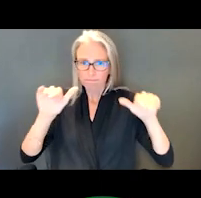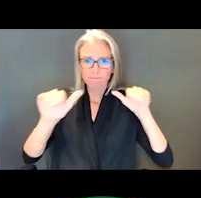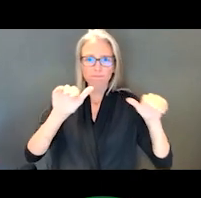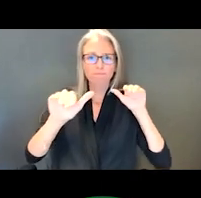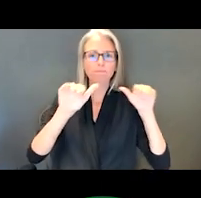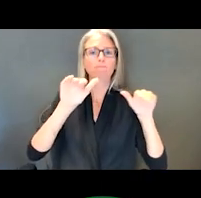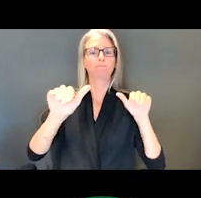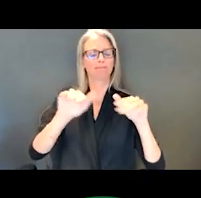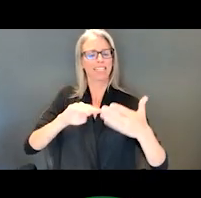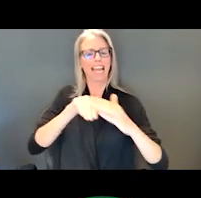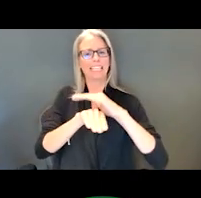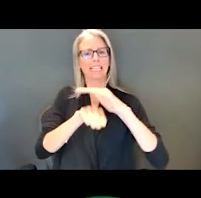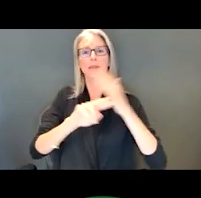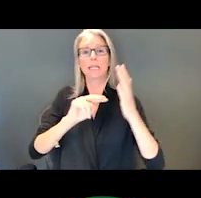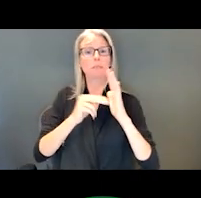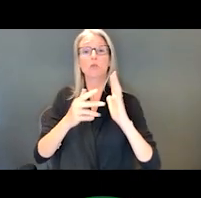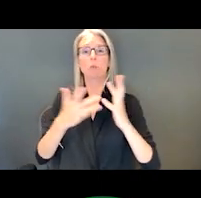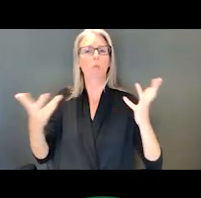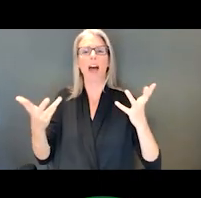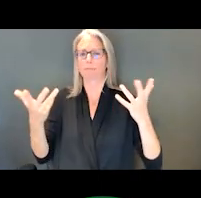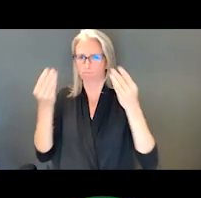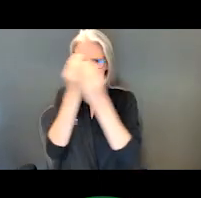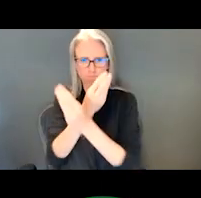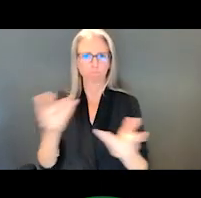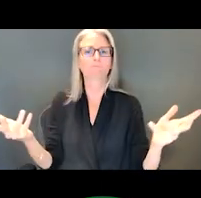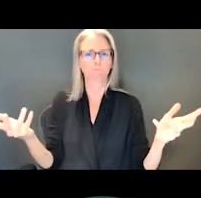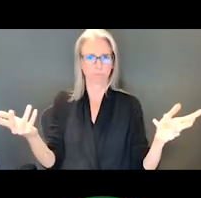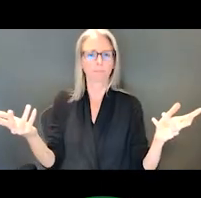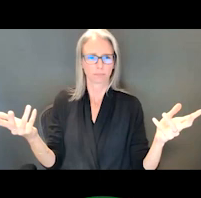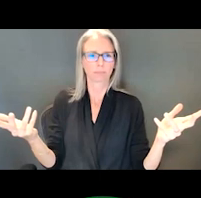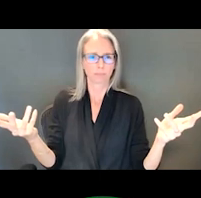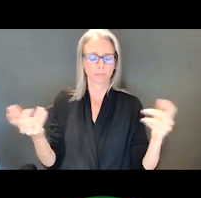disabilities that people know about already, which tend to be, I think, mobility related